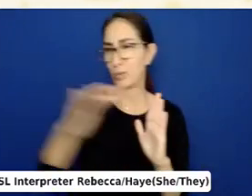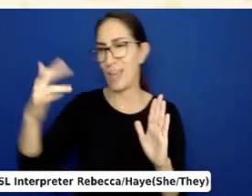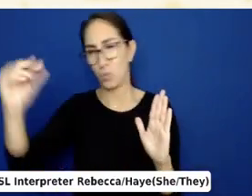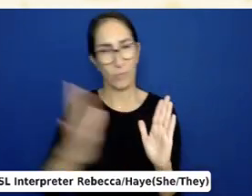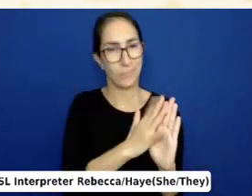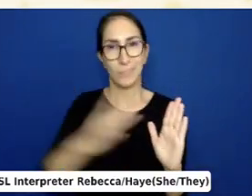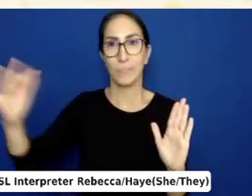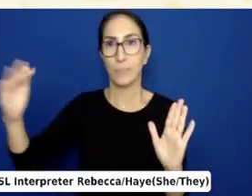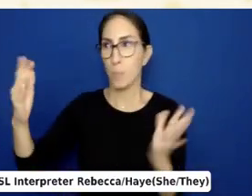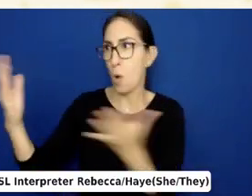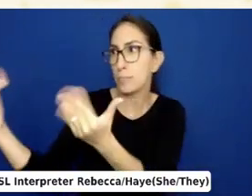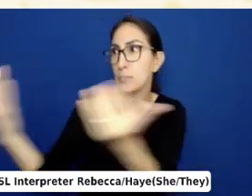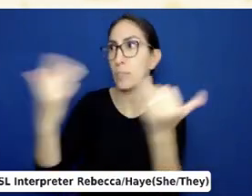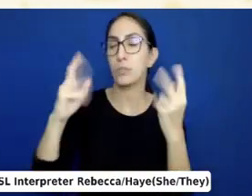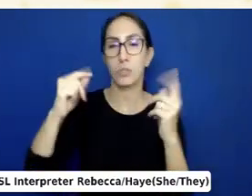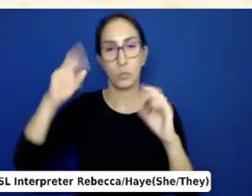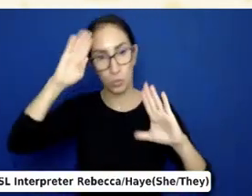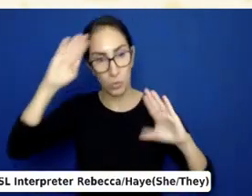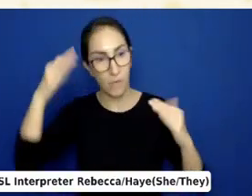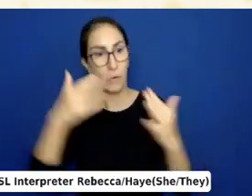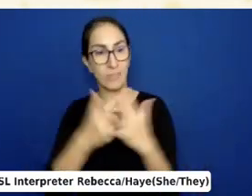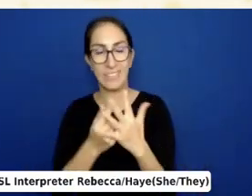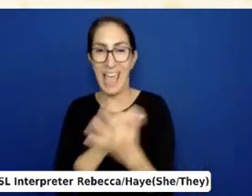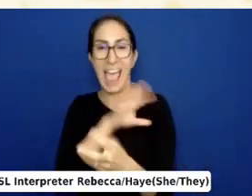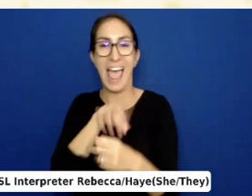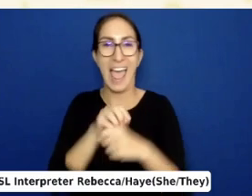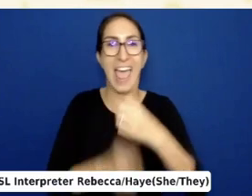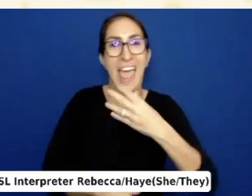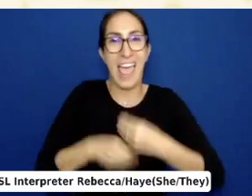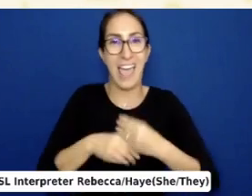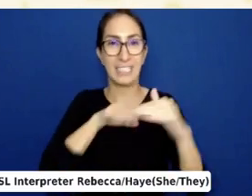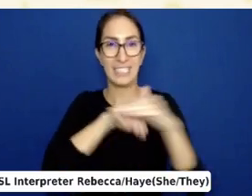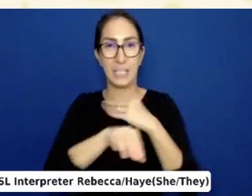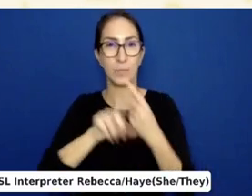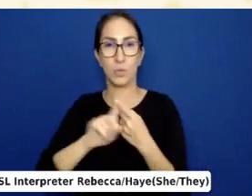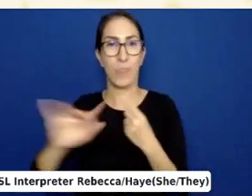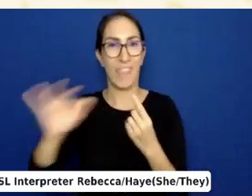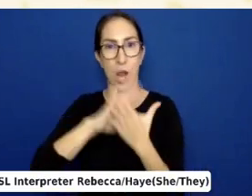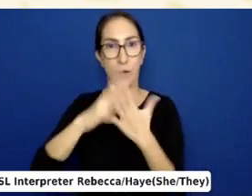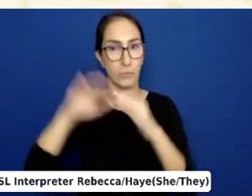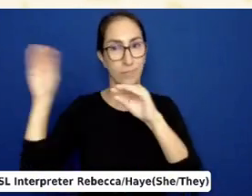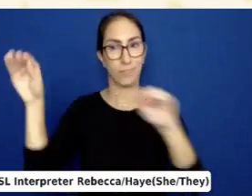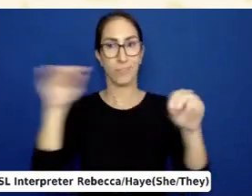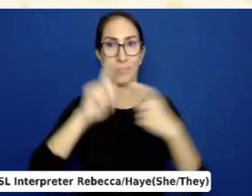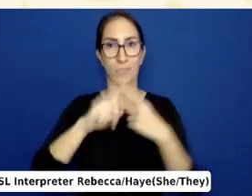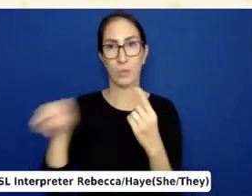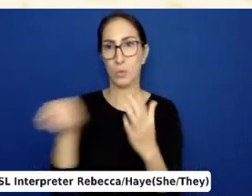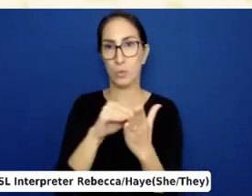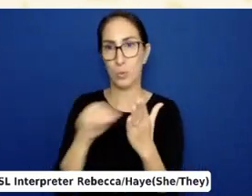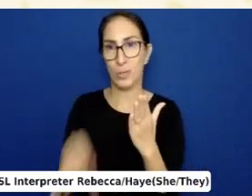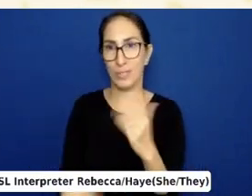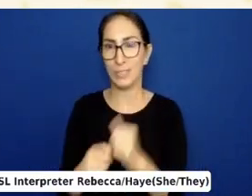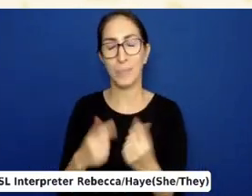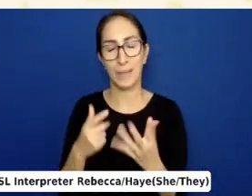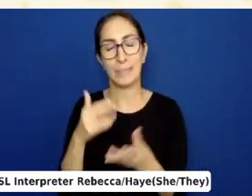on adding accessibility into their curriculum, but it's a journey to get there. Great question, Giovanni. Thanks.